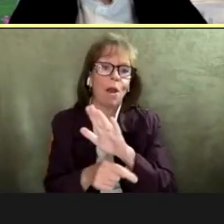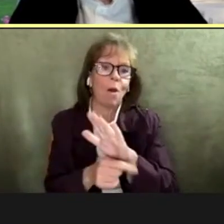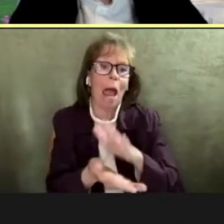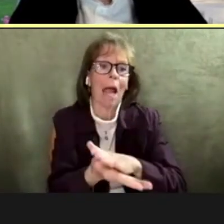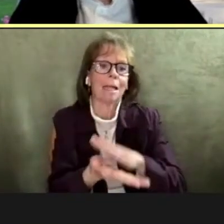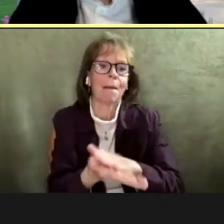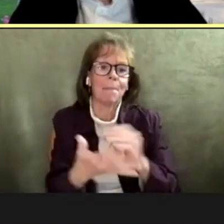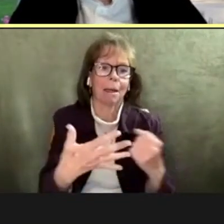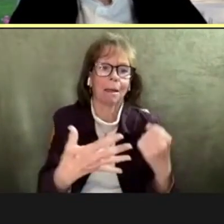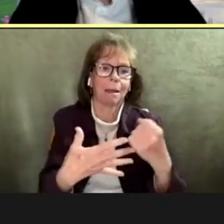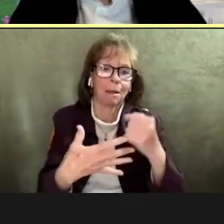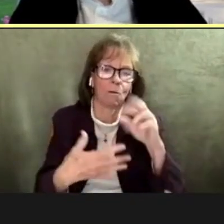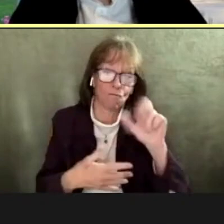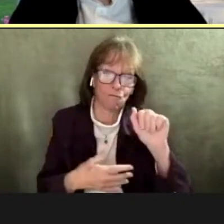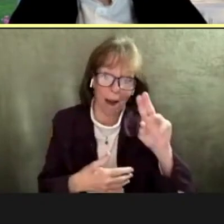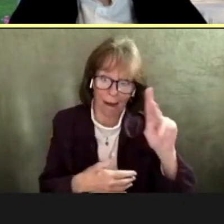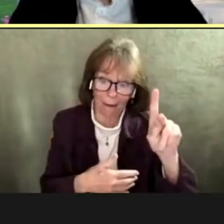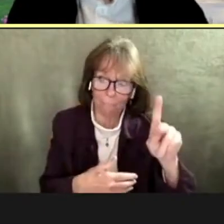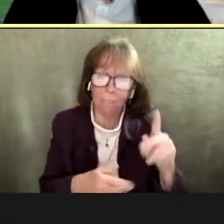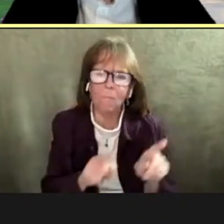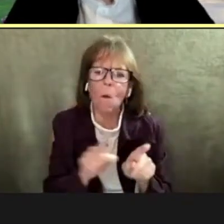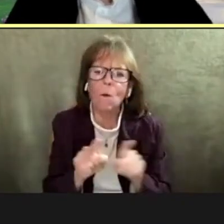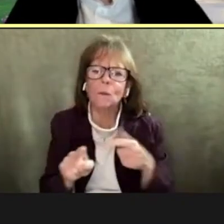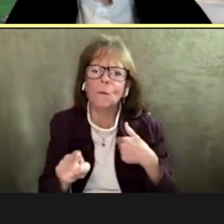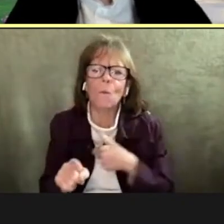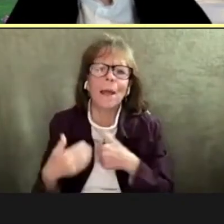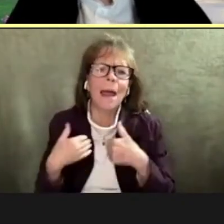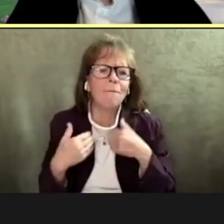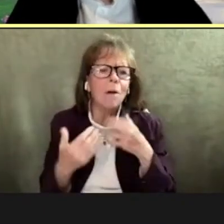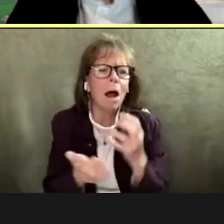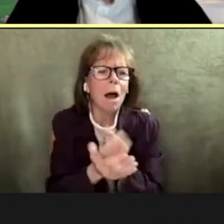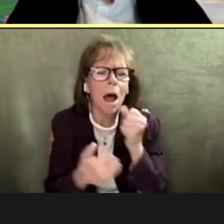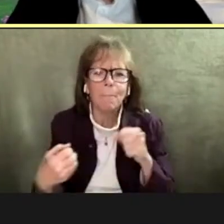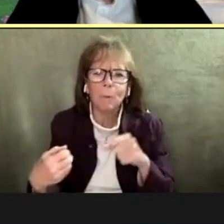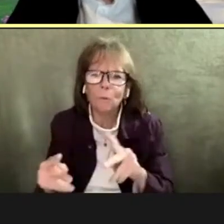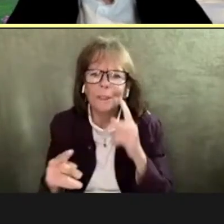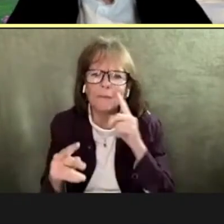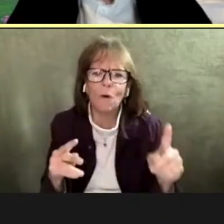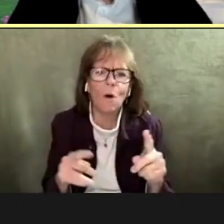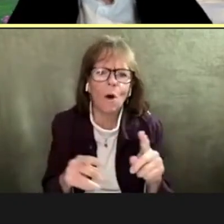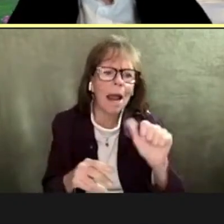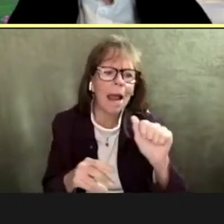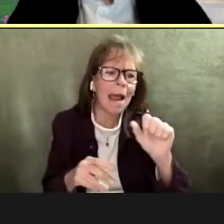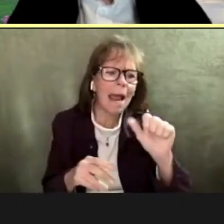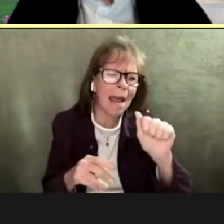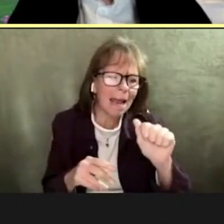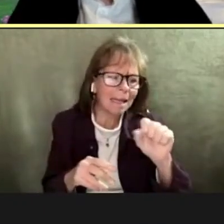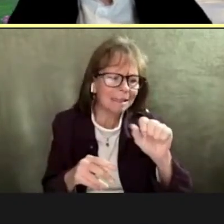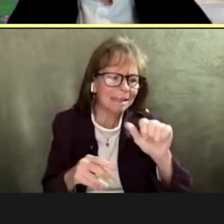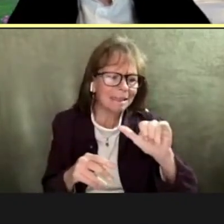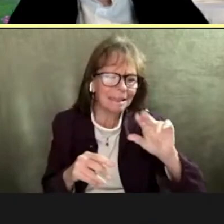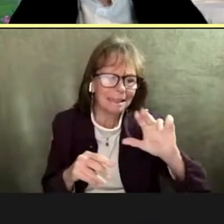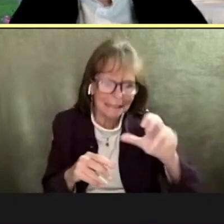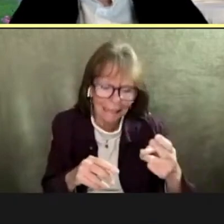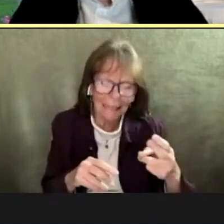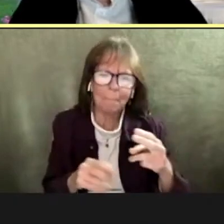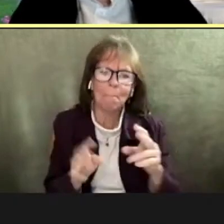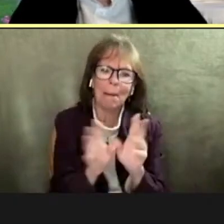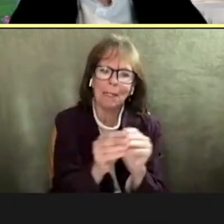We also have opportunities for asynchronous mentorship in the form of a private LinkedIn and Discord group.